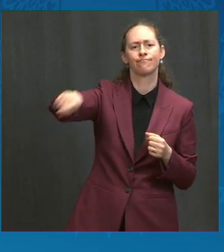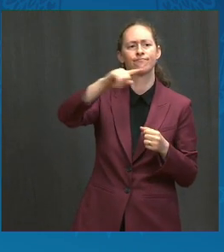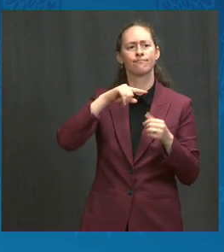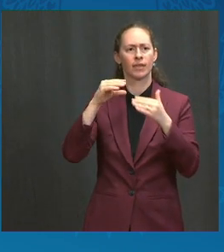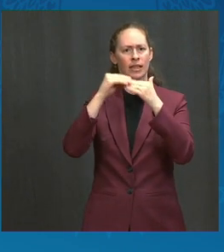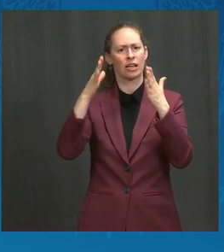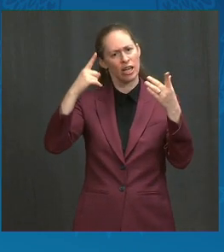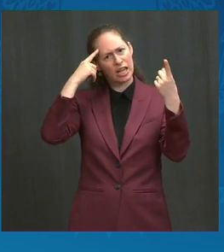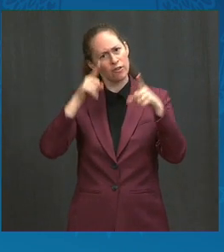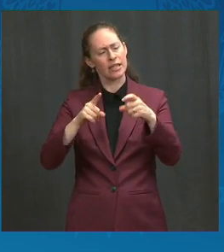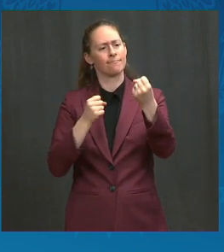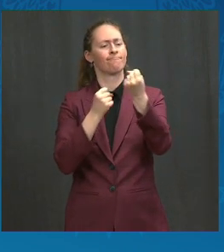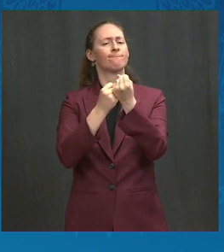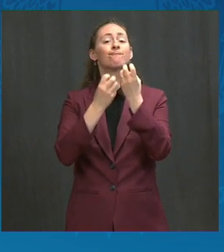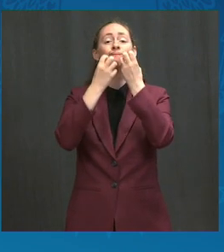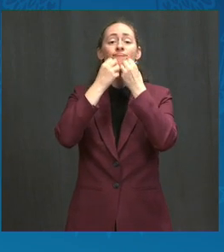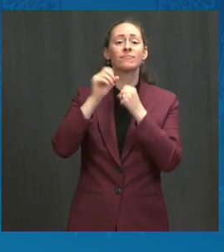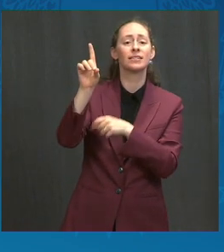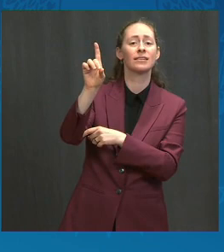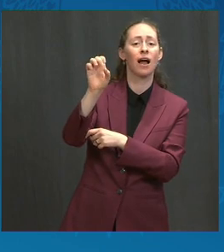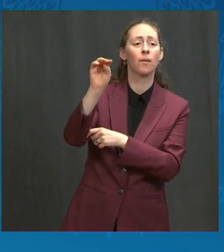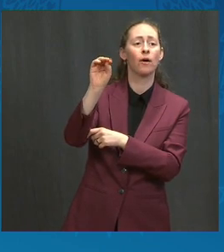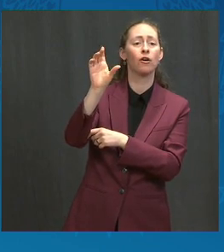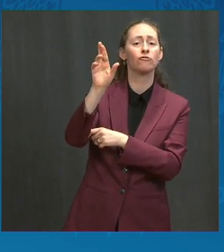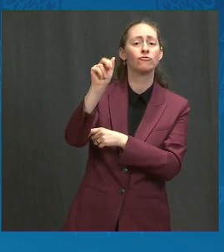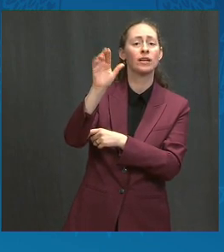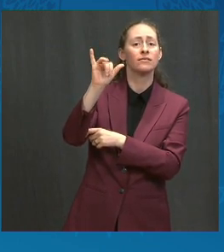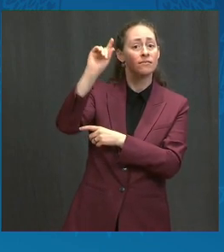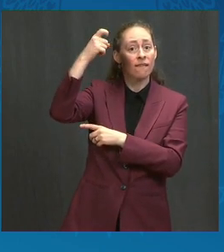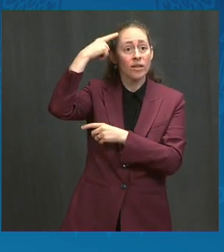I believe that if we want to strengthen democracy,